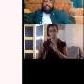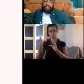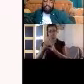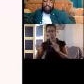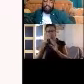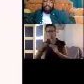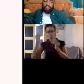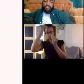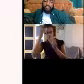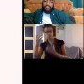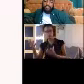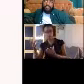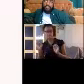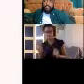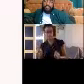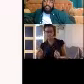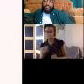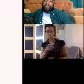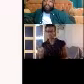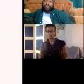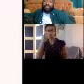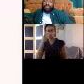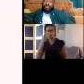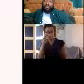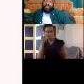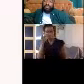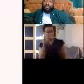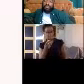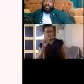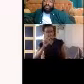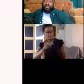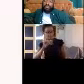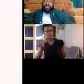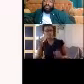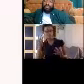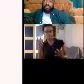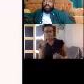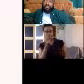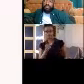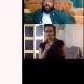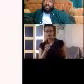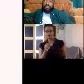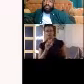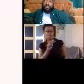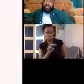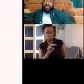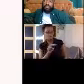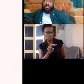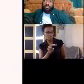like as a witness, not just simply watch something happen but actually contribute to a narrative